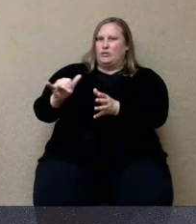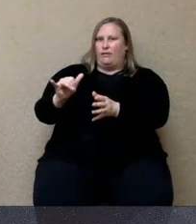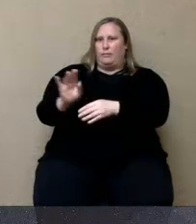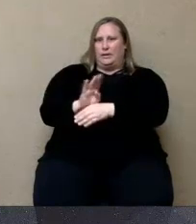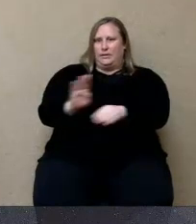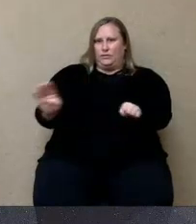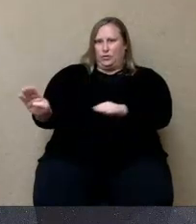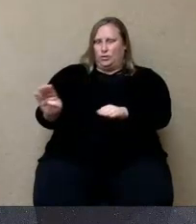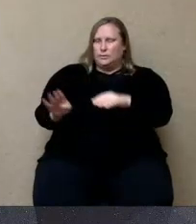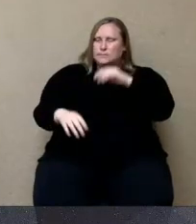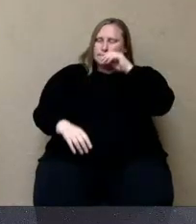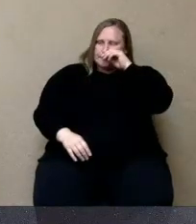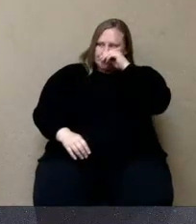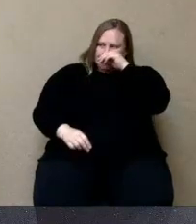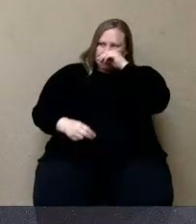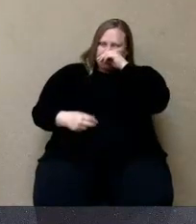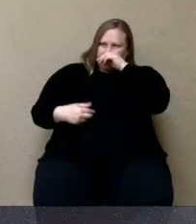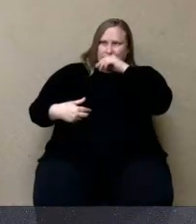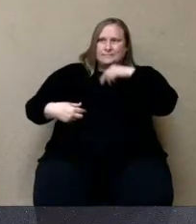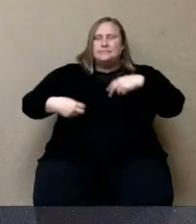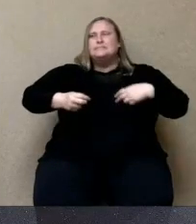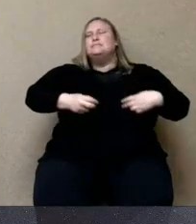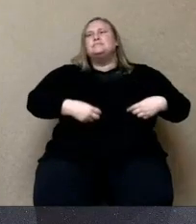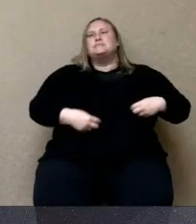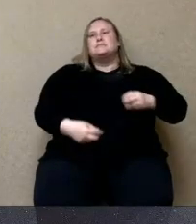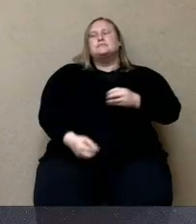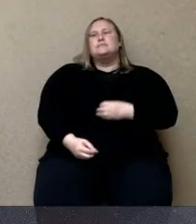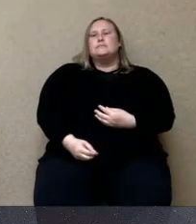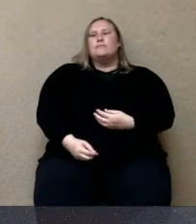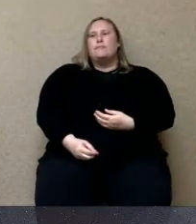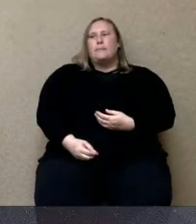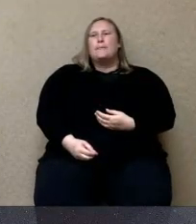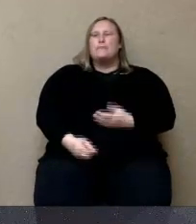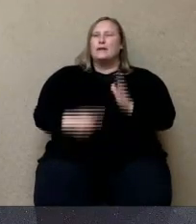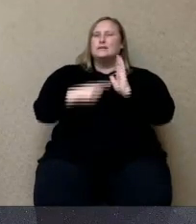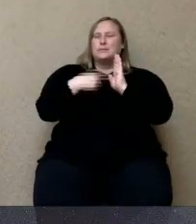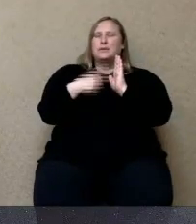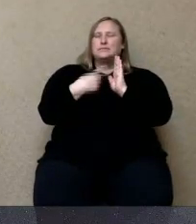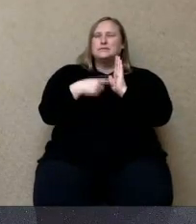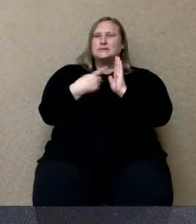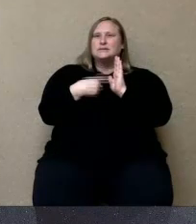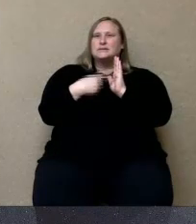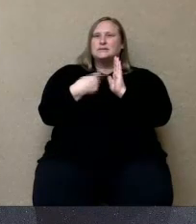So, that's one thing I always talk about. And then, because we do have times where families are like,